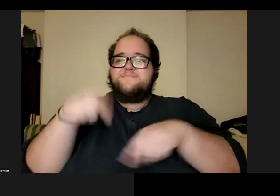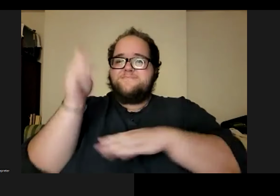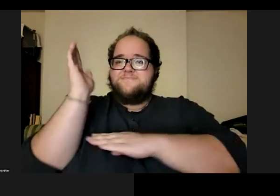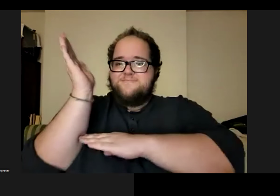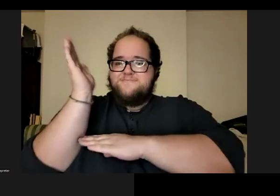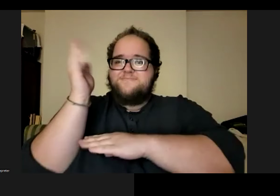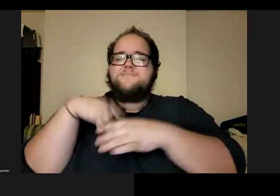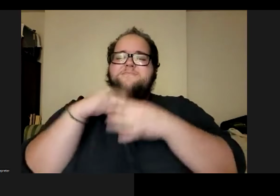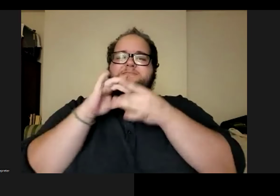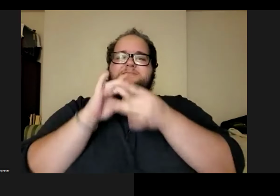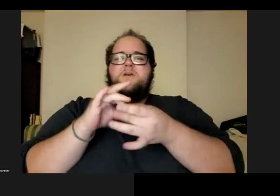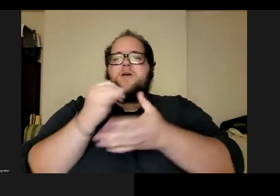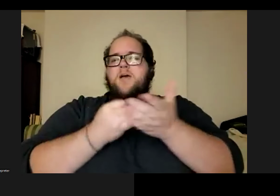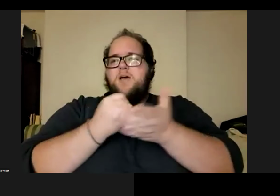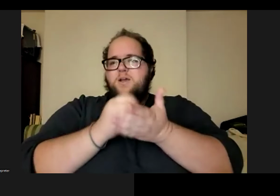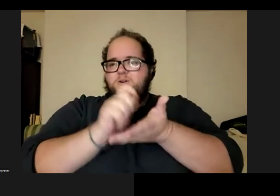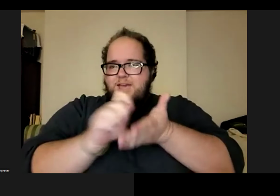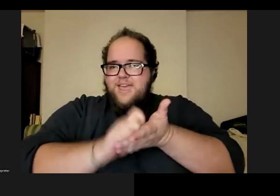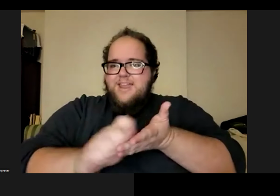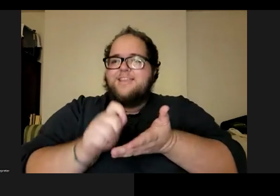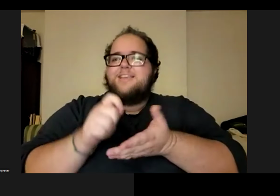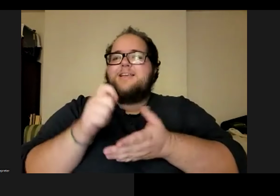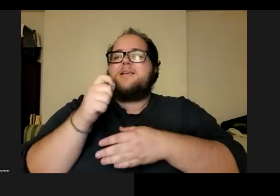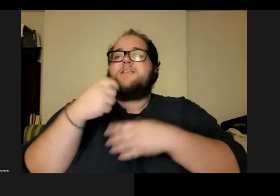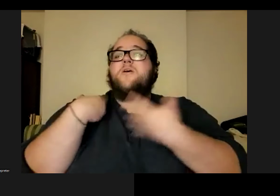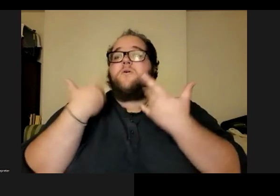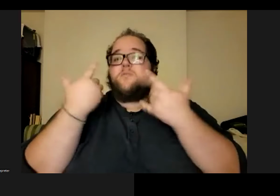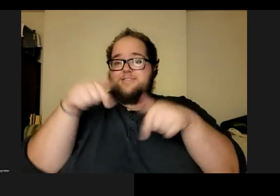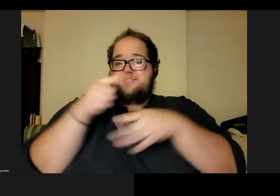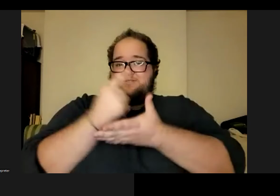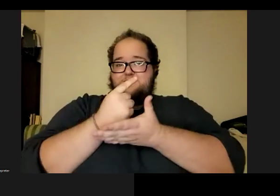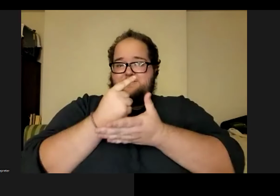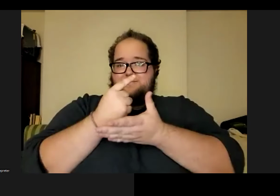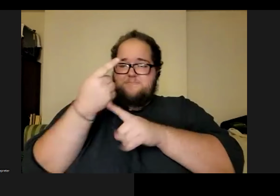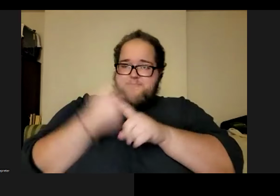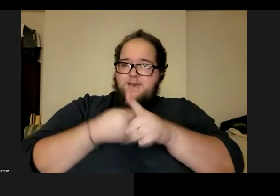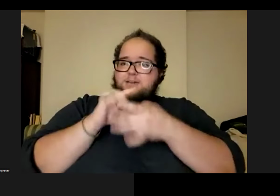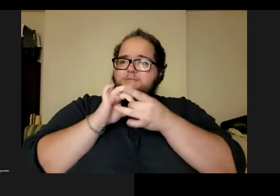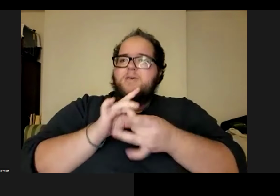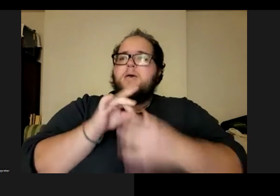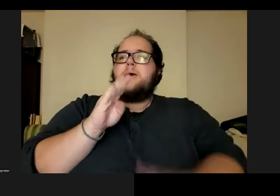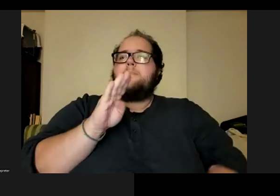so writing your artist's bio your artist statement and your artist CV.